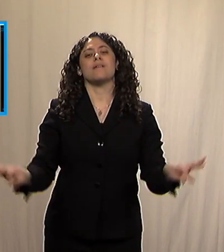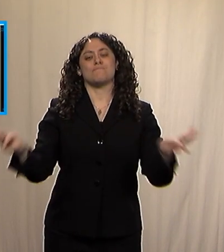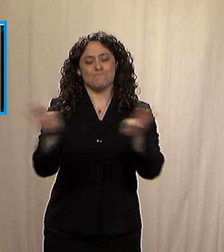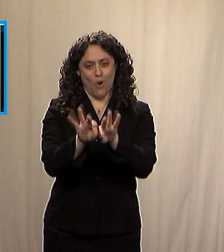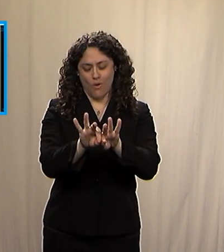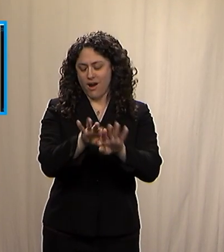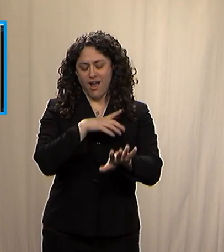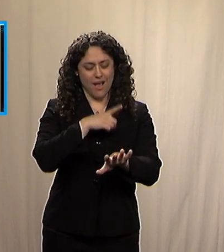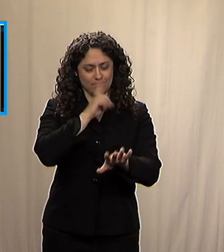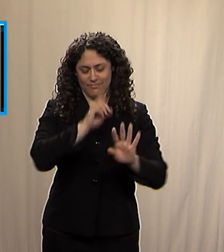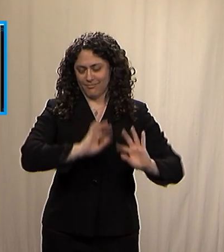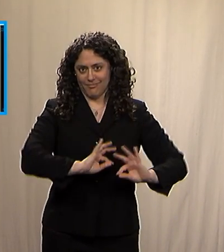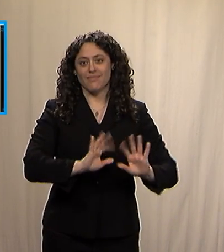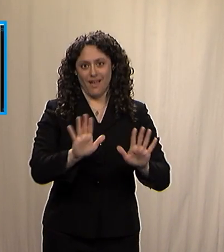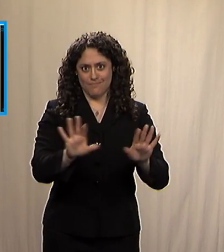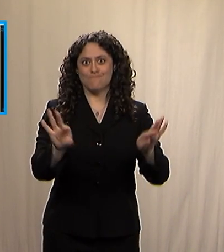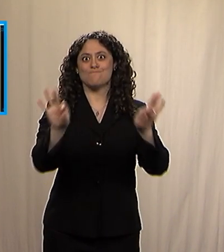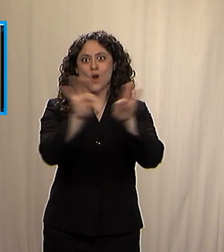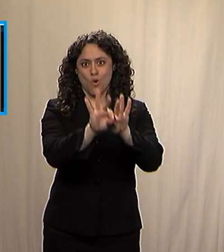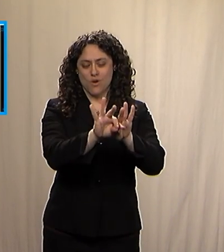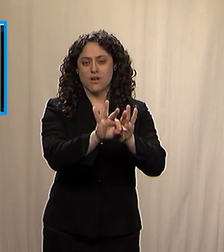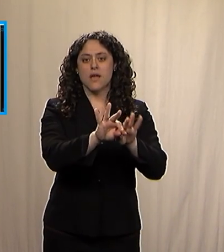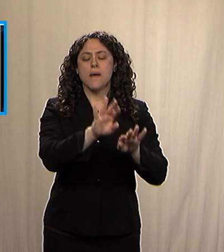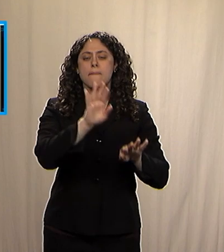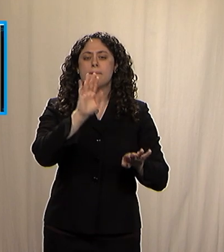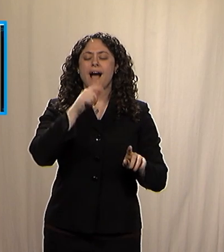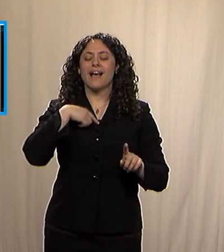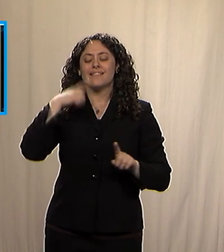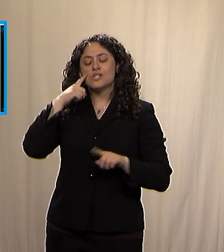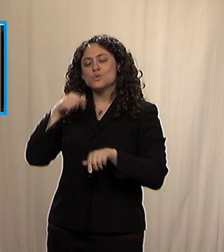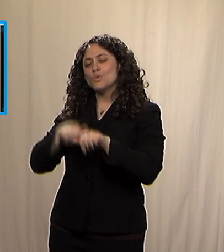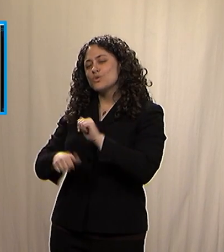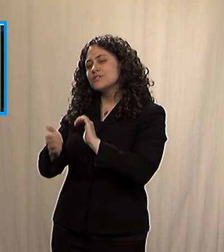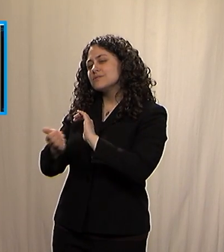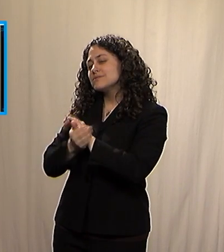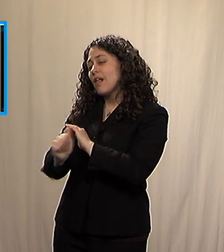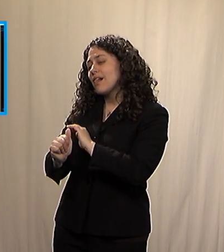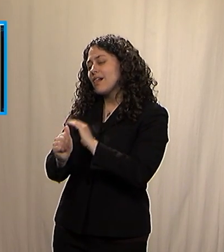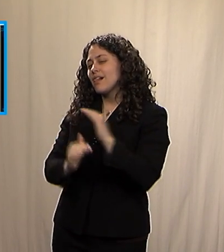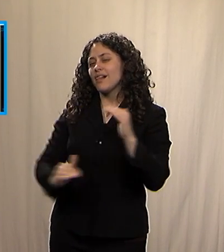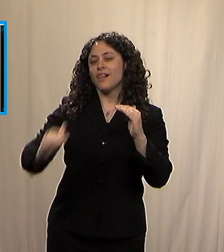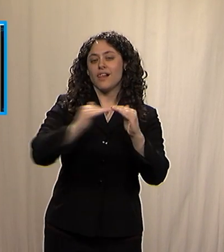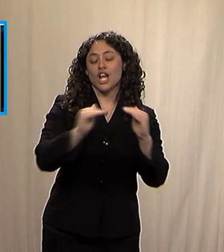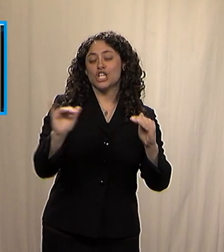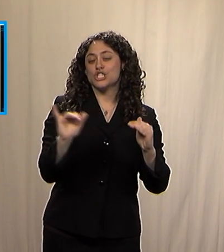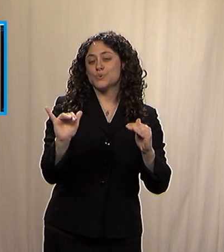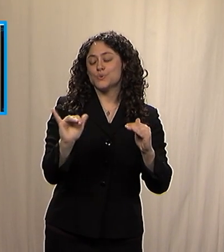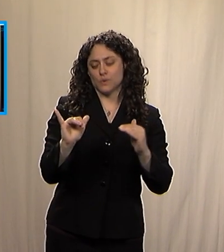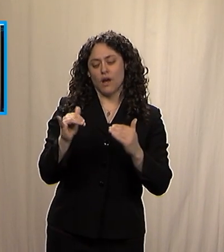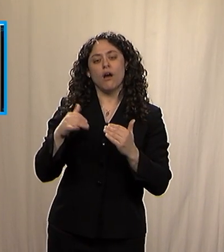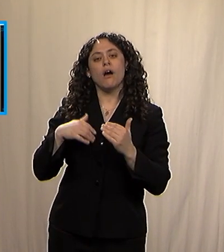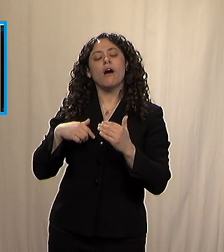But I think social skills have been put on the back burner. And I think that's what helping students to understand what their impact is